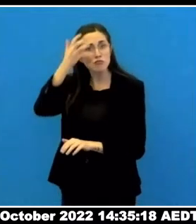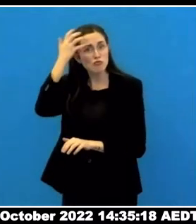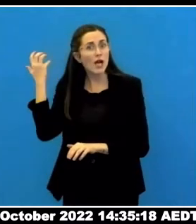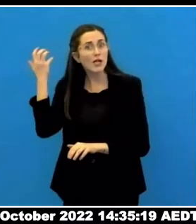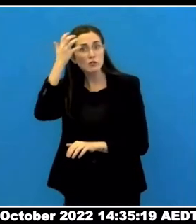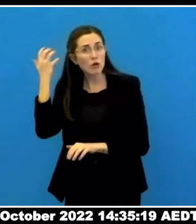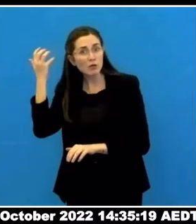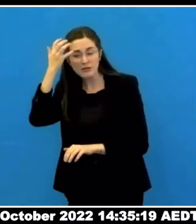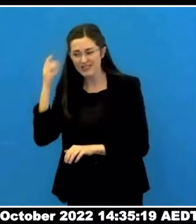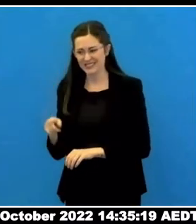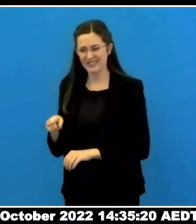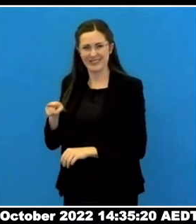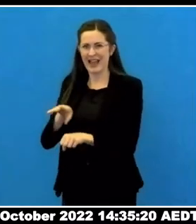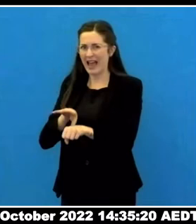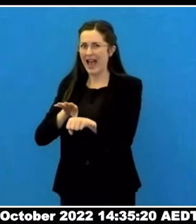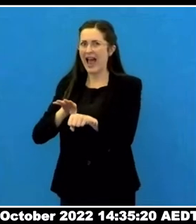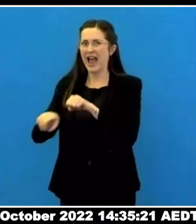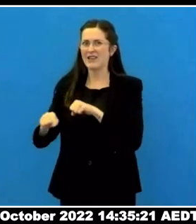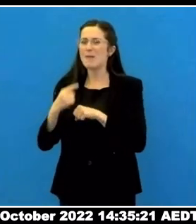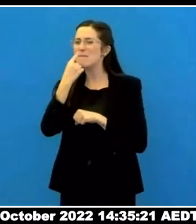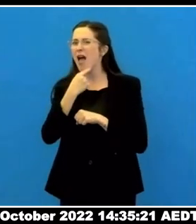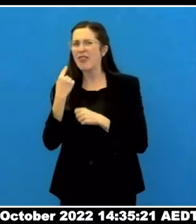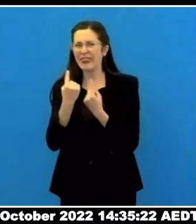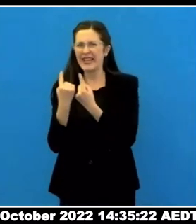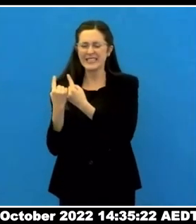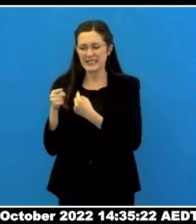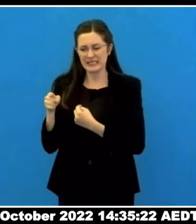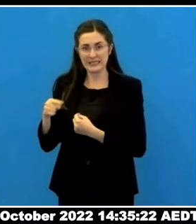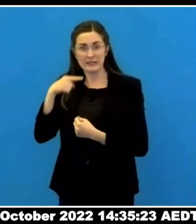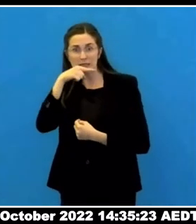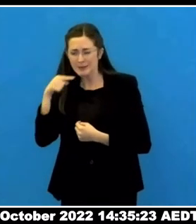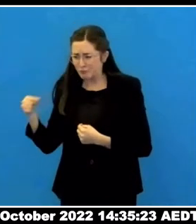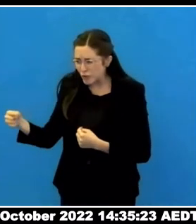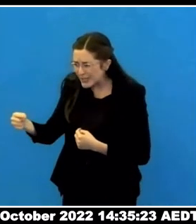She doesn't like having things near her mouth so it can be hard to brush her teeth.